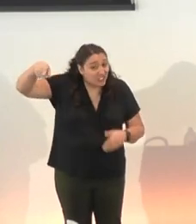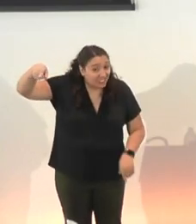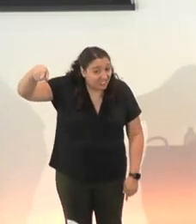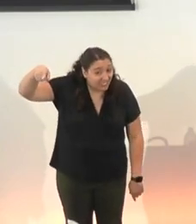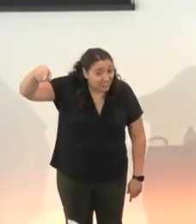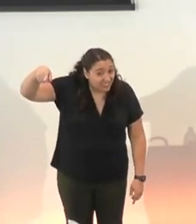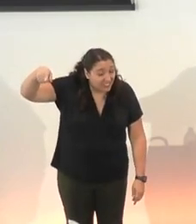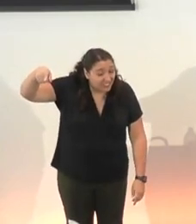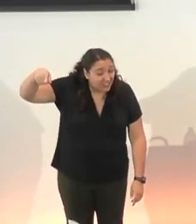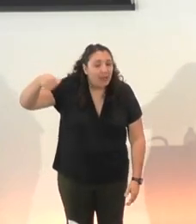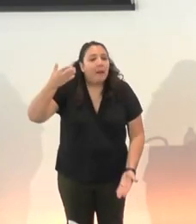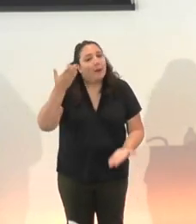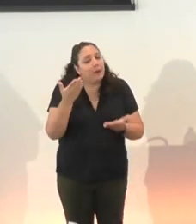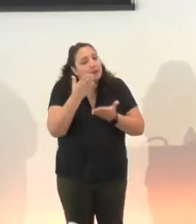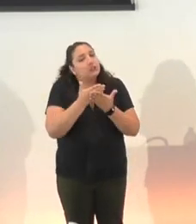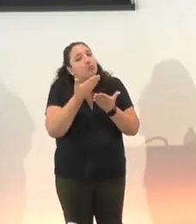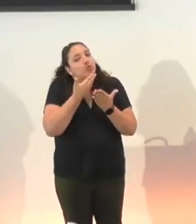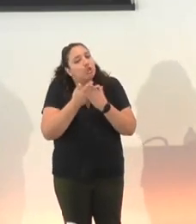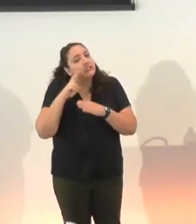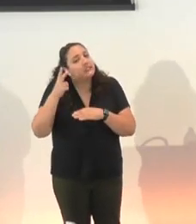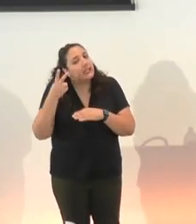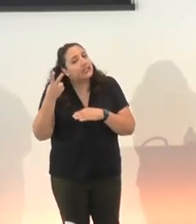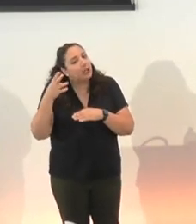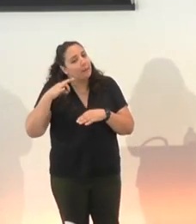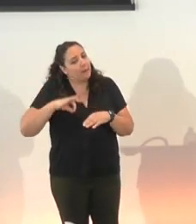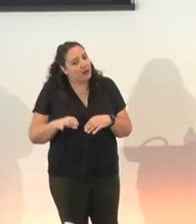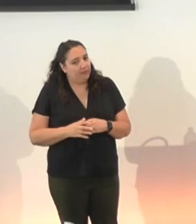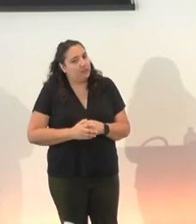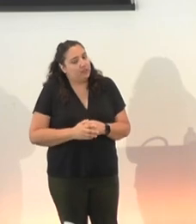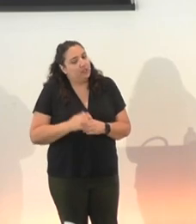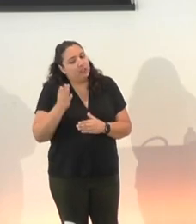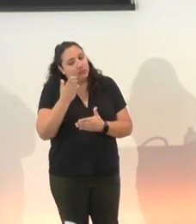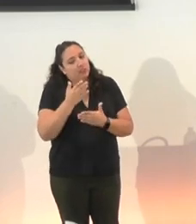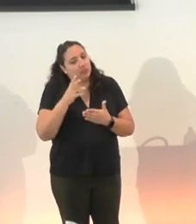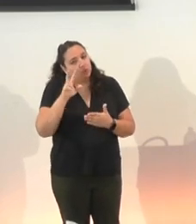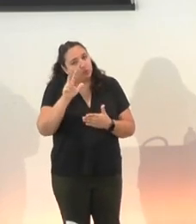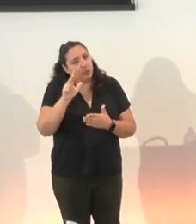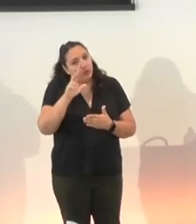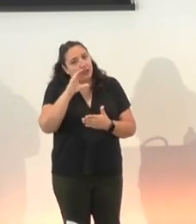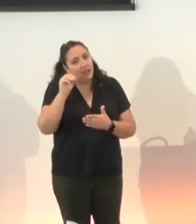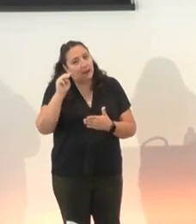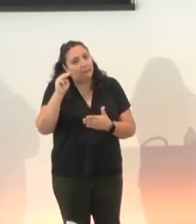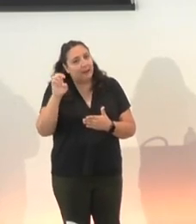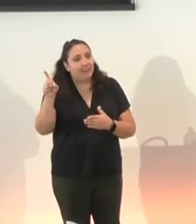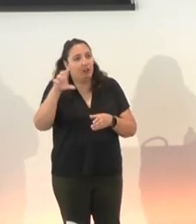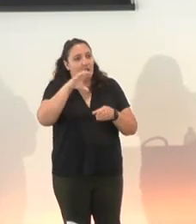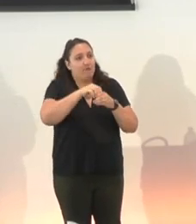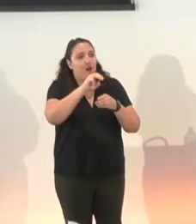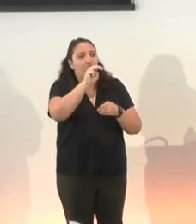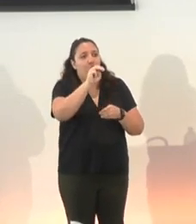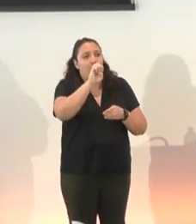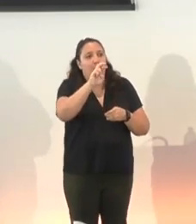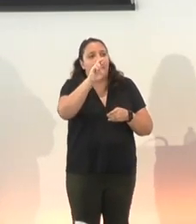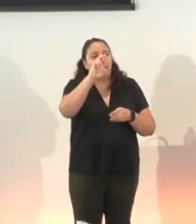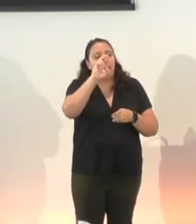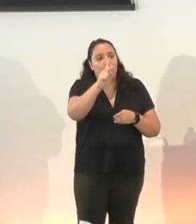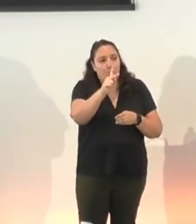be good secondary benefits, she partnered with Merck for instance to sell large aggregate data